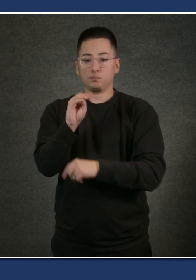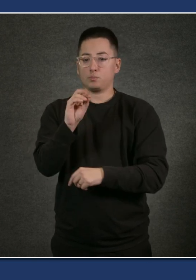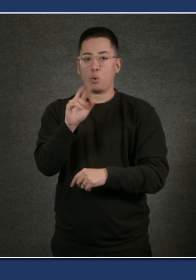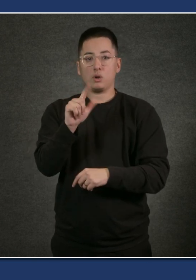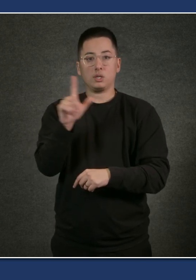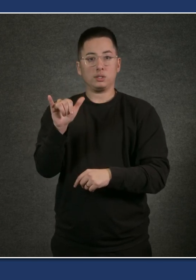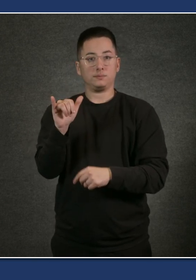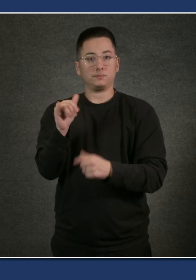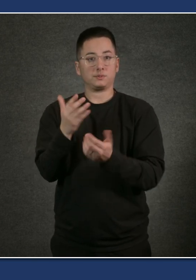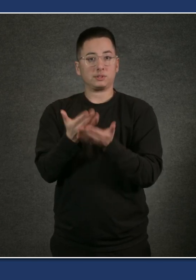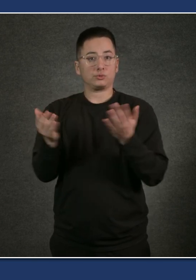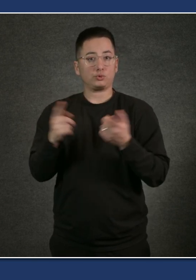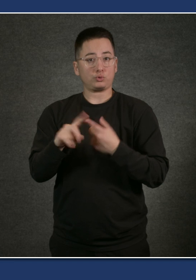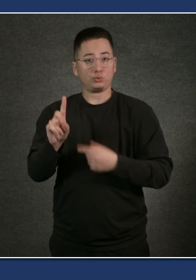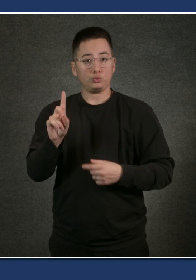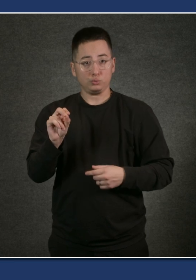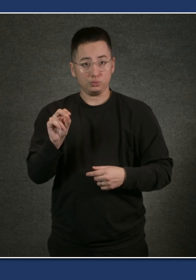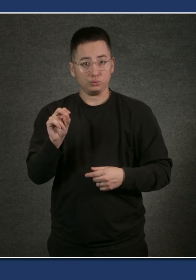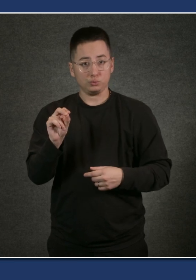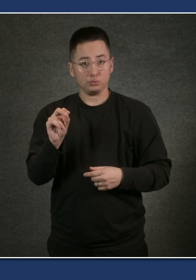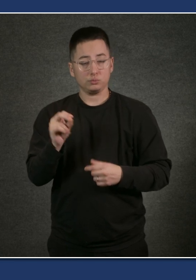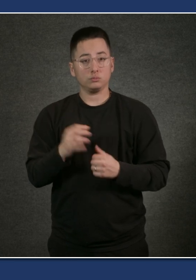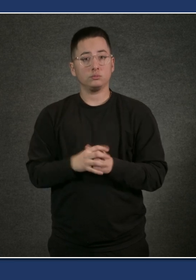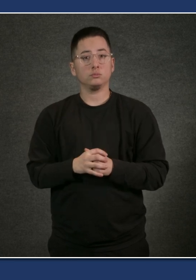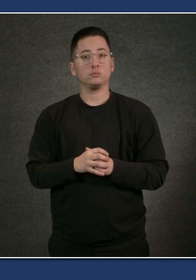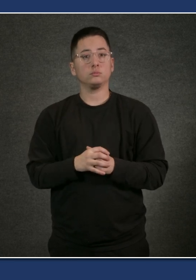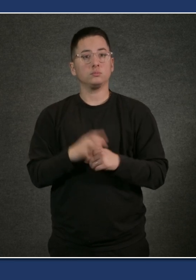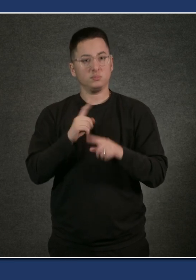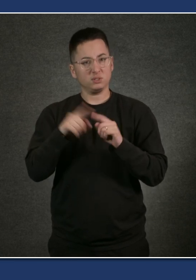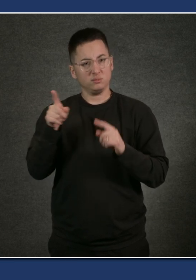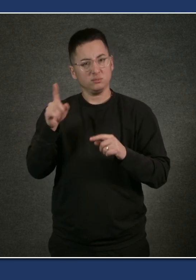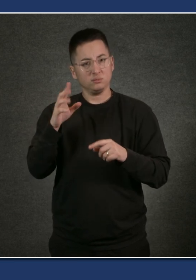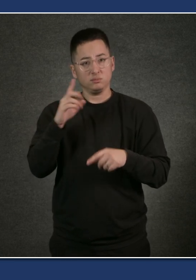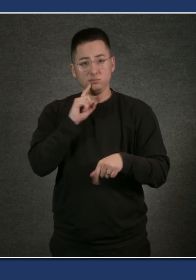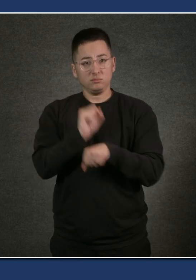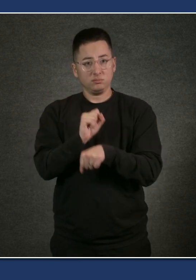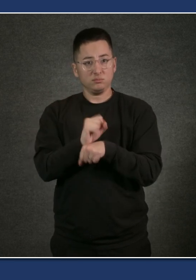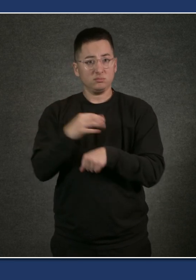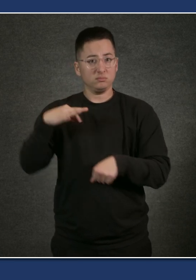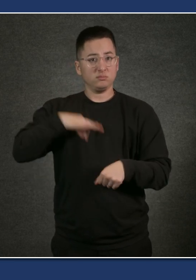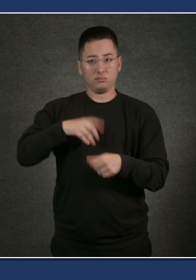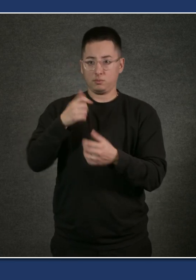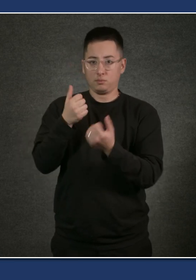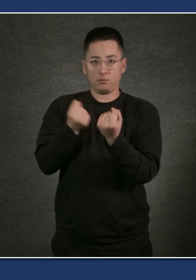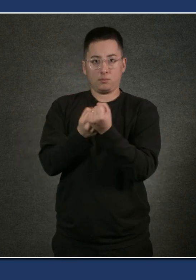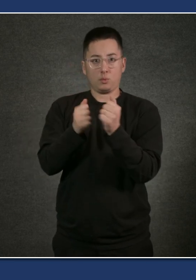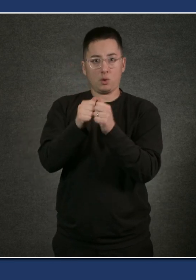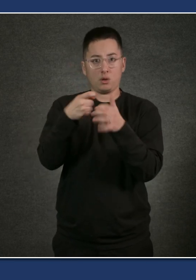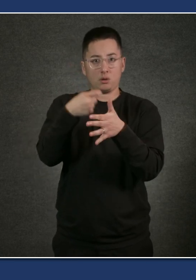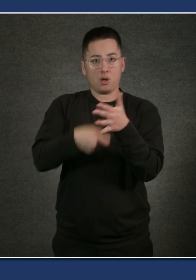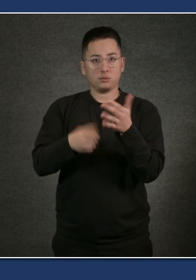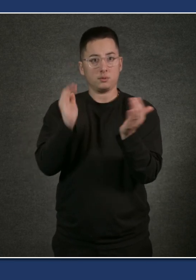and contribute and live a dignified life. Home care is not only the morally right thing to do,